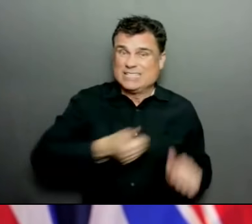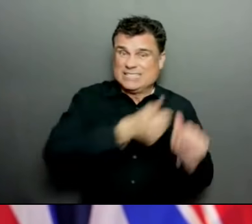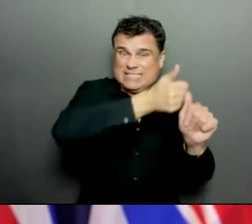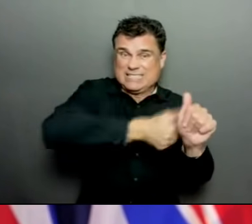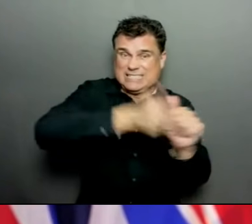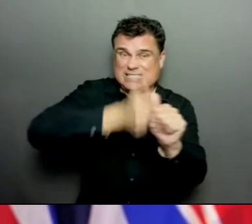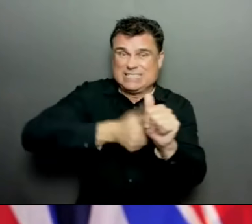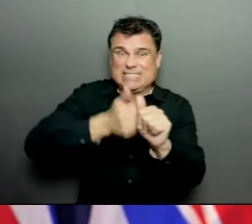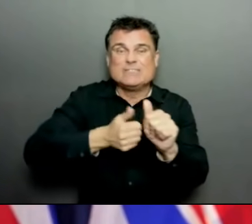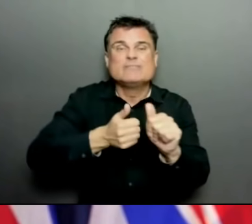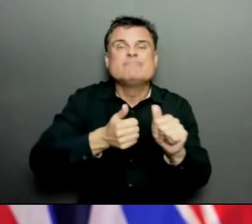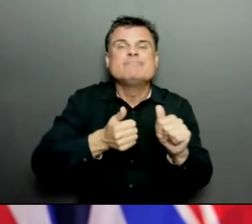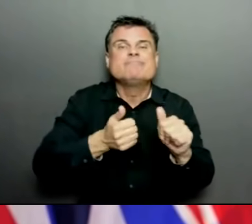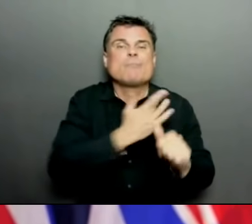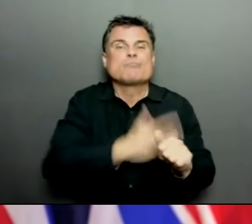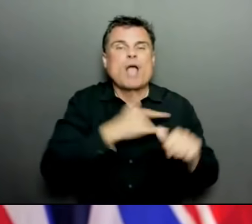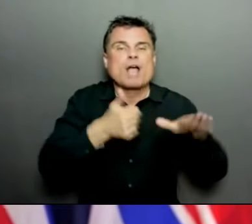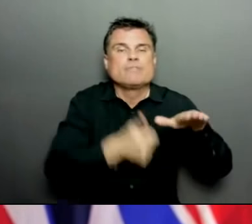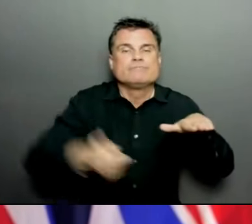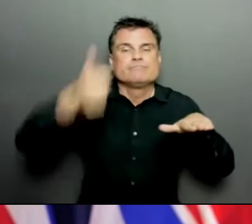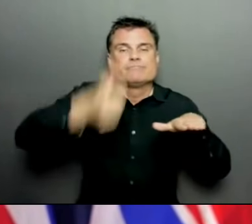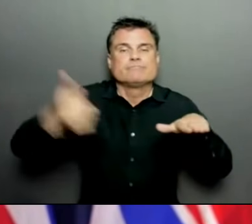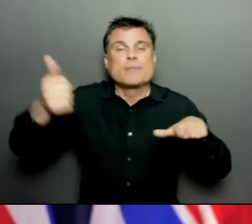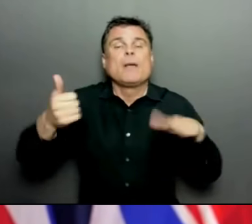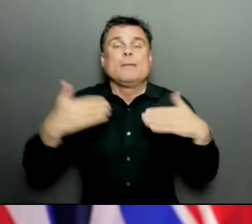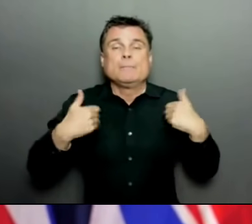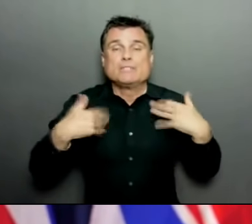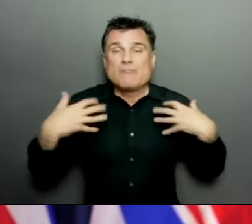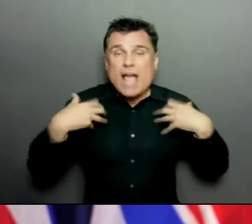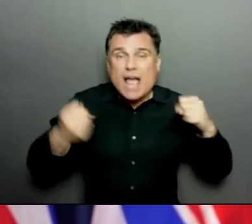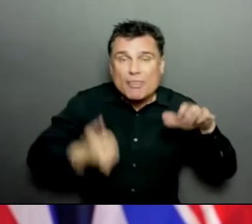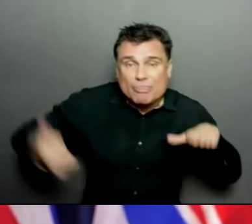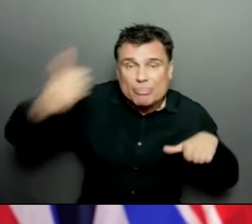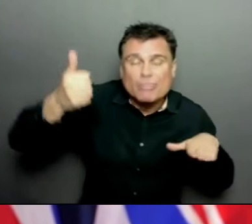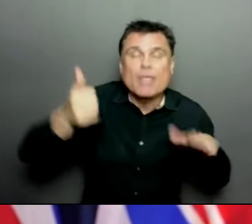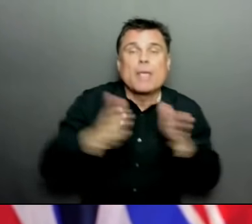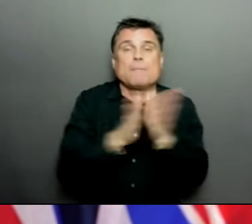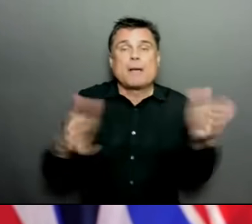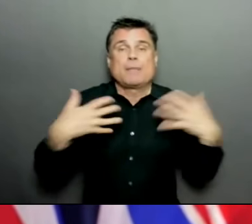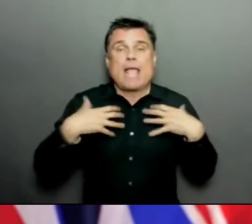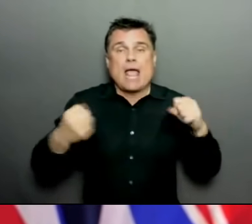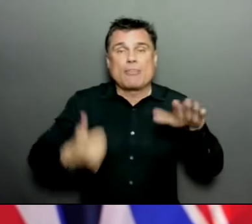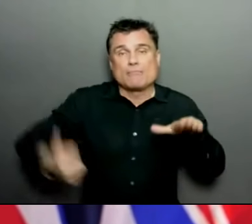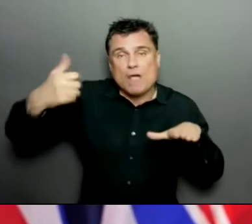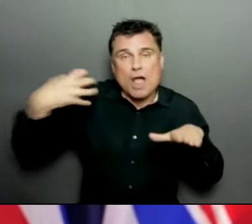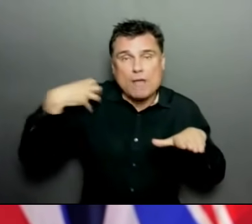from BC. And they will be looking at these proposals, they are obviously significantly different